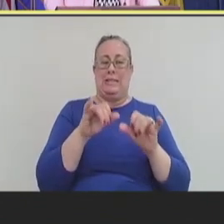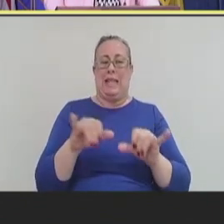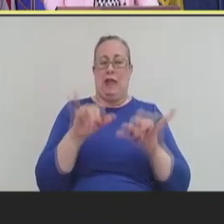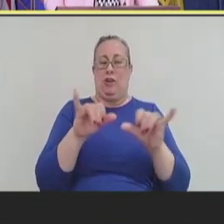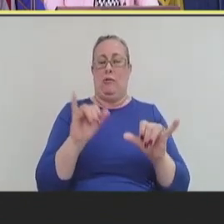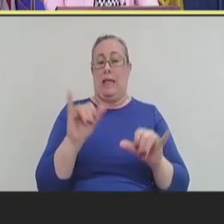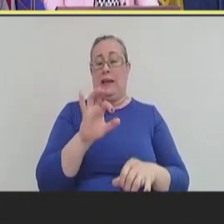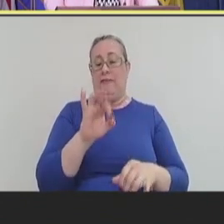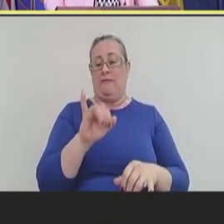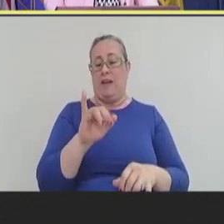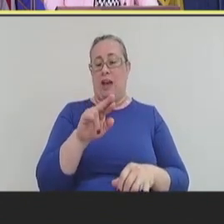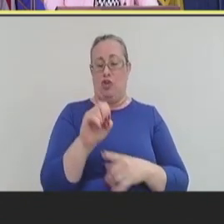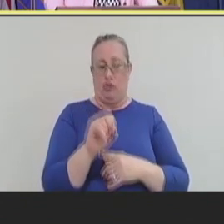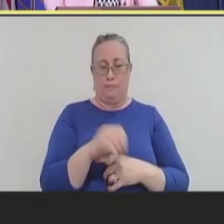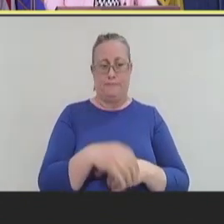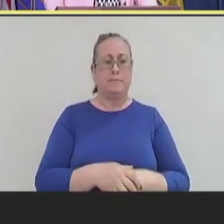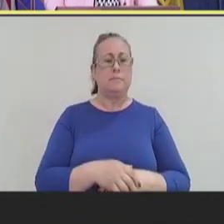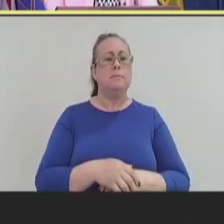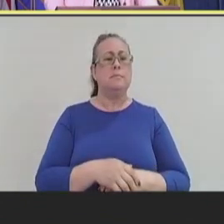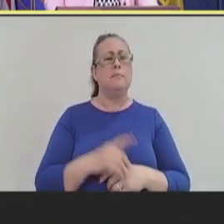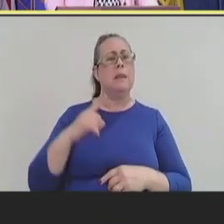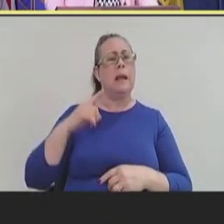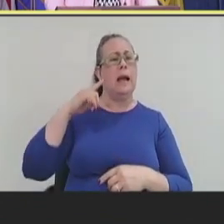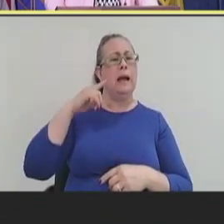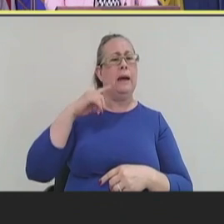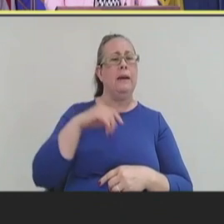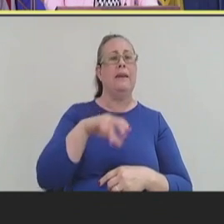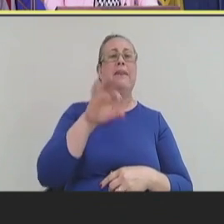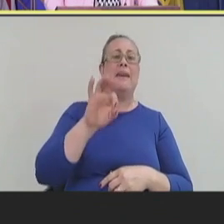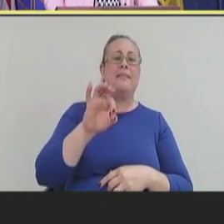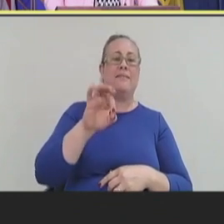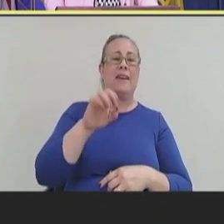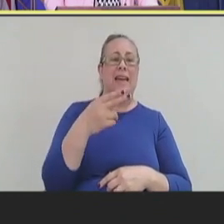And I think from our perspective, we don't really want to think about it as a rip and